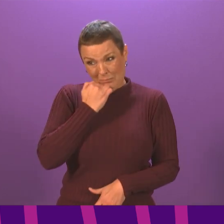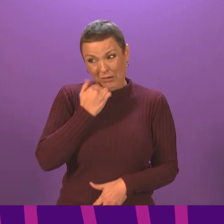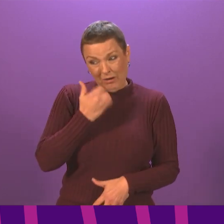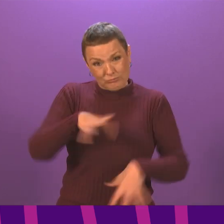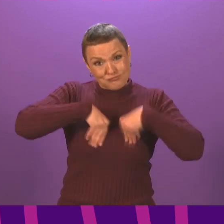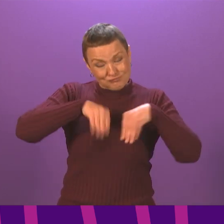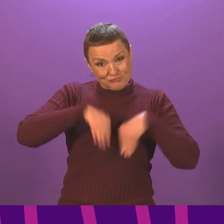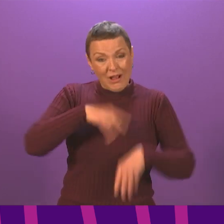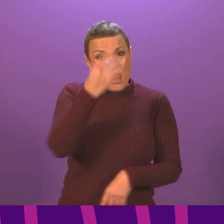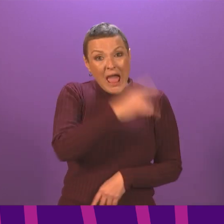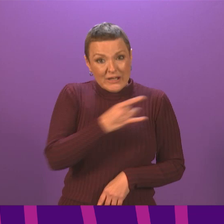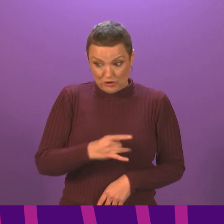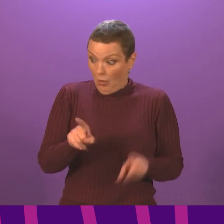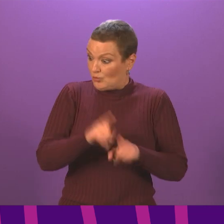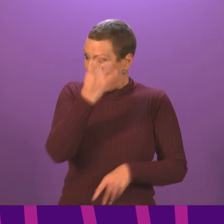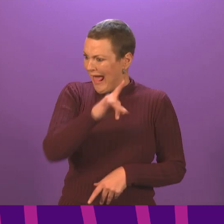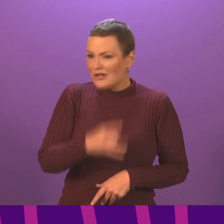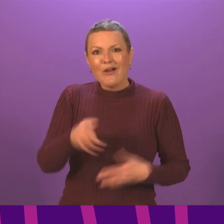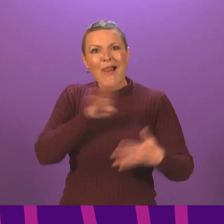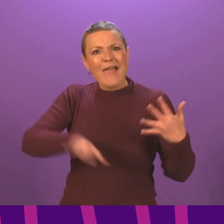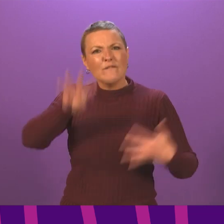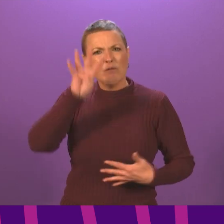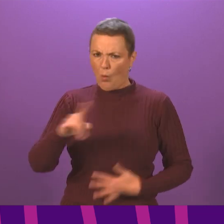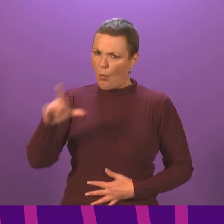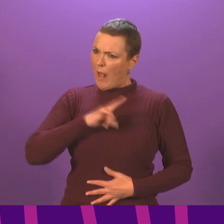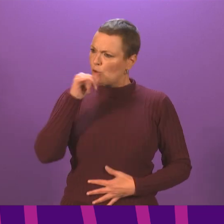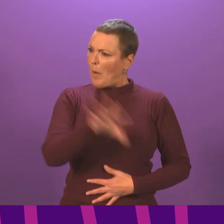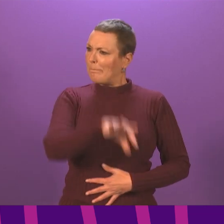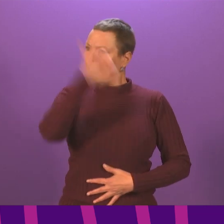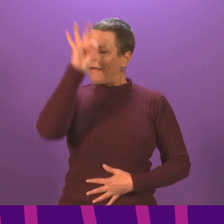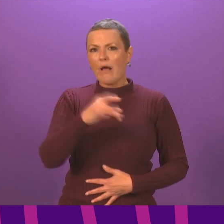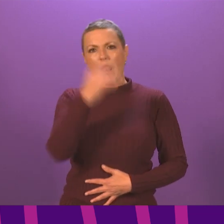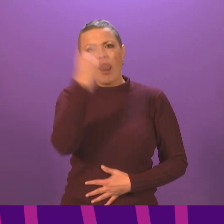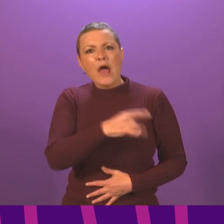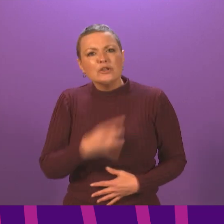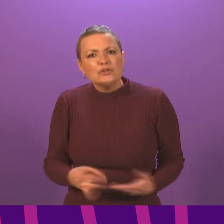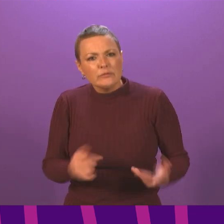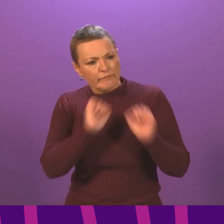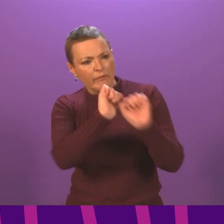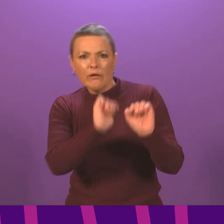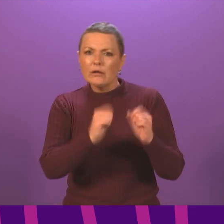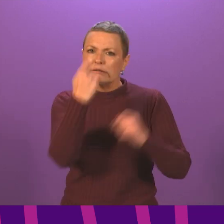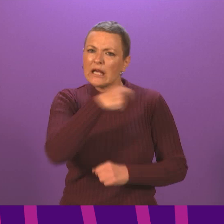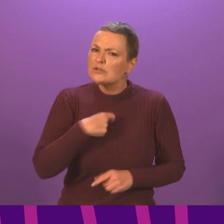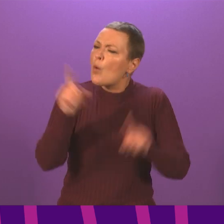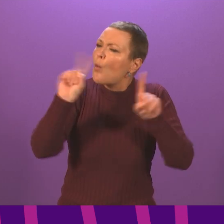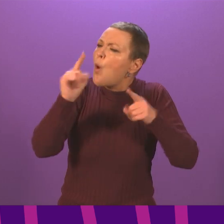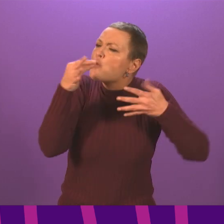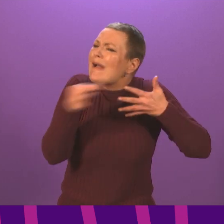and our level 4 status, why has Lanarkshire not been selected for whole-community testing? What criteria have been used?